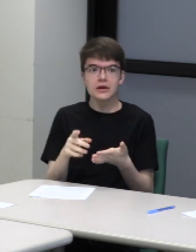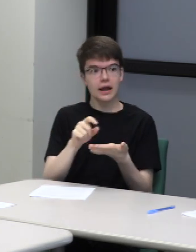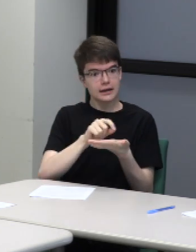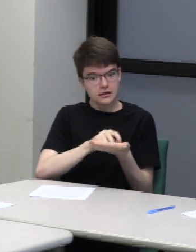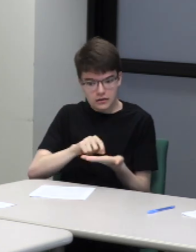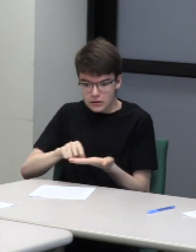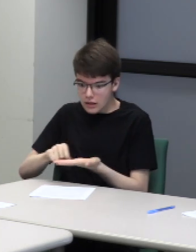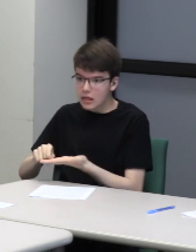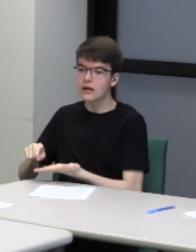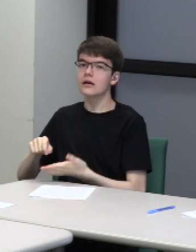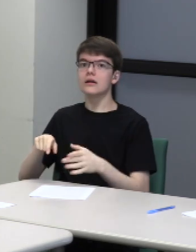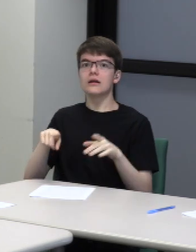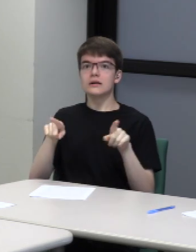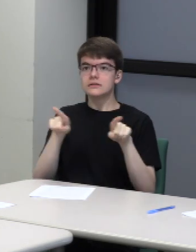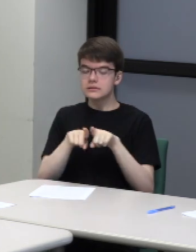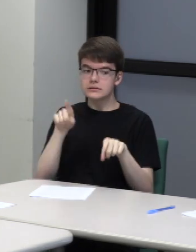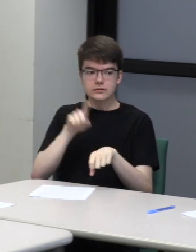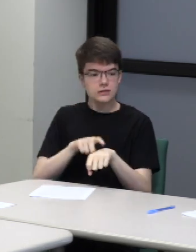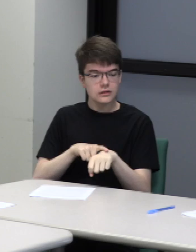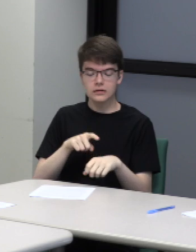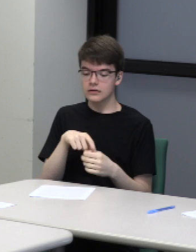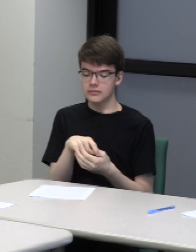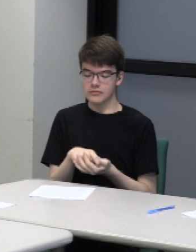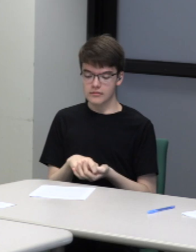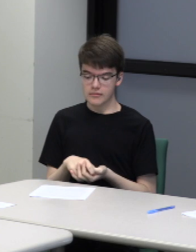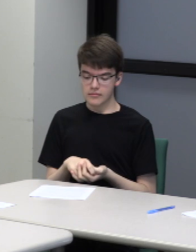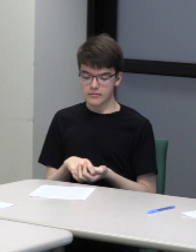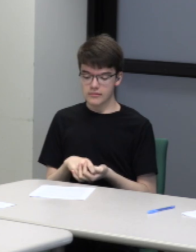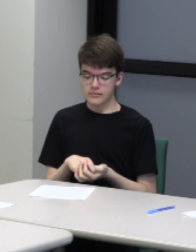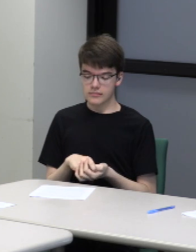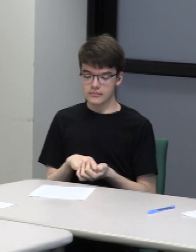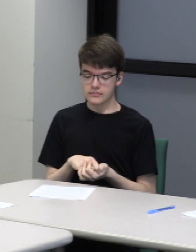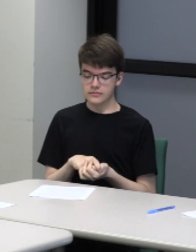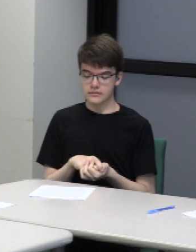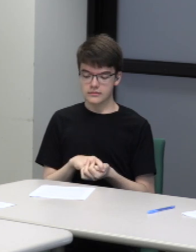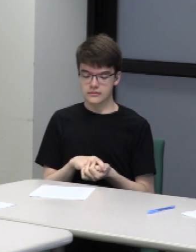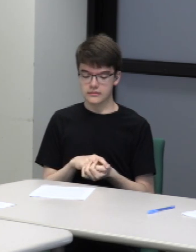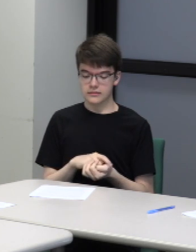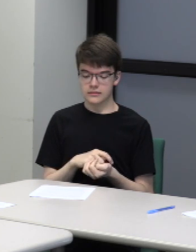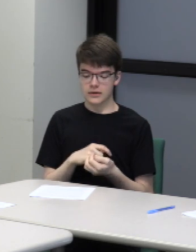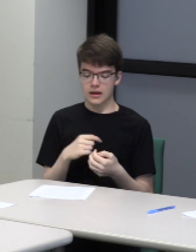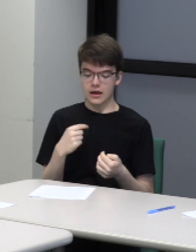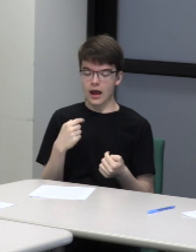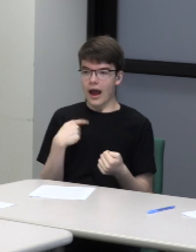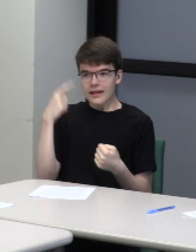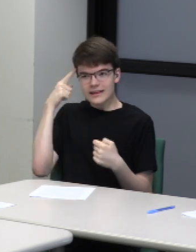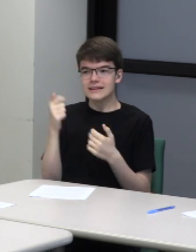to watch the interpreter, try to take notes, and do it all at the same time.